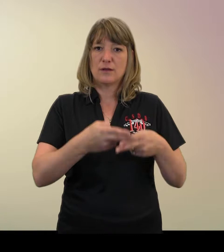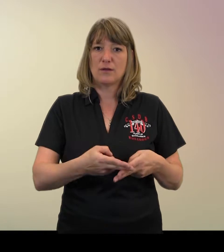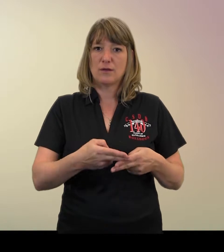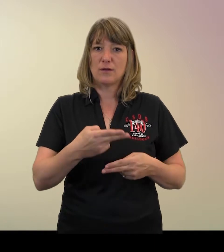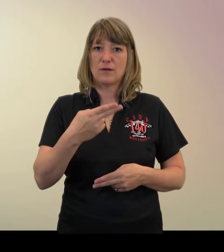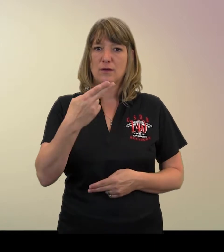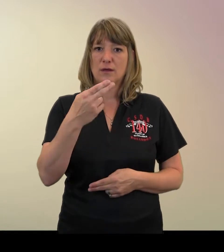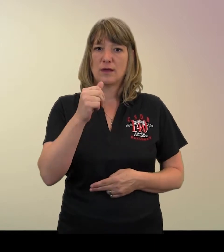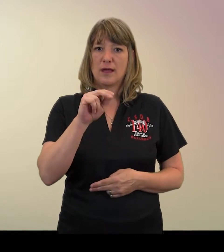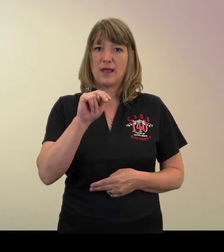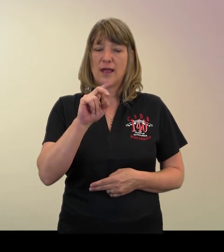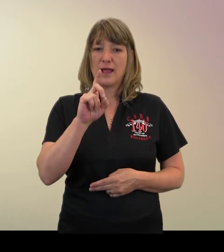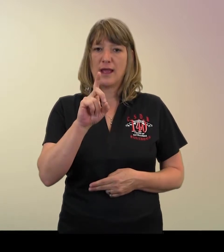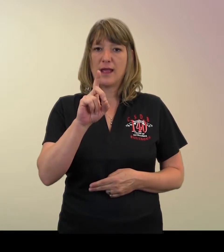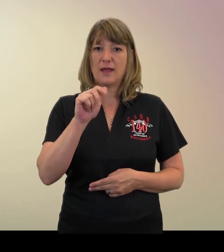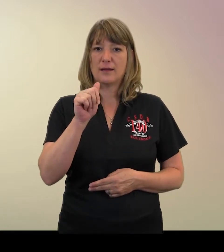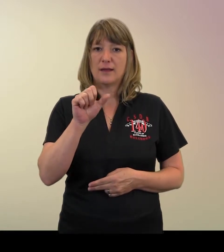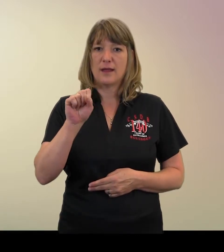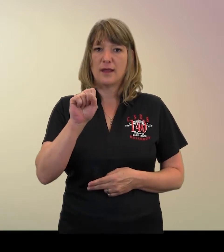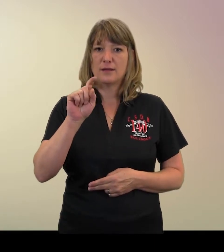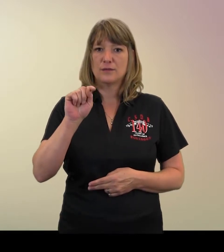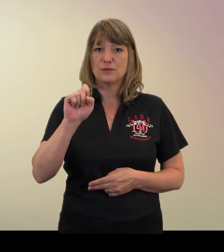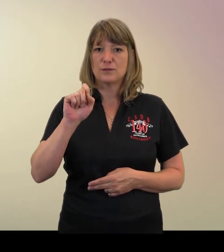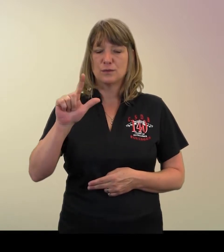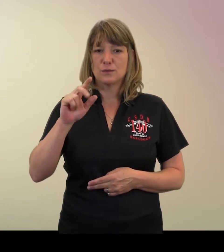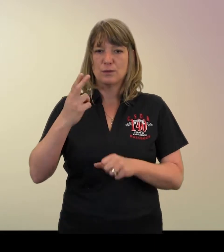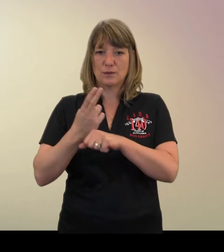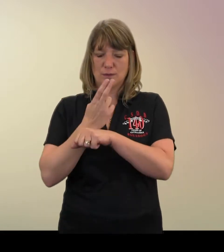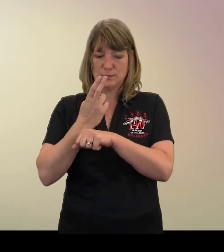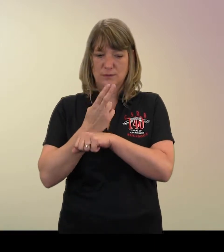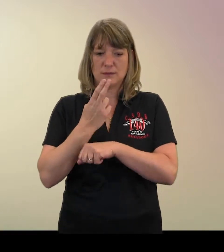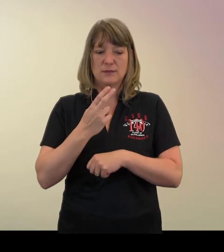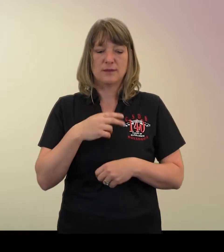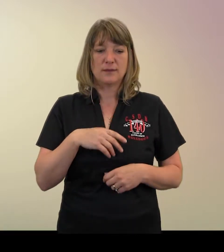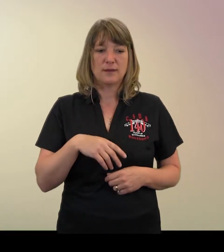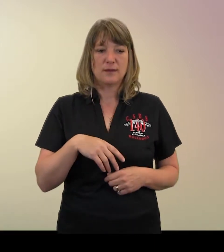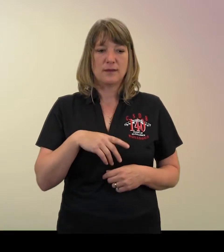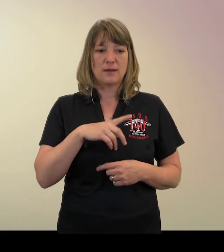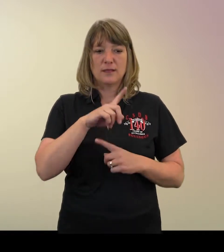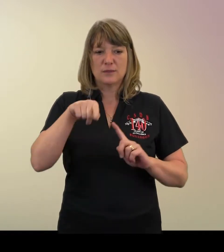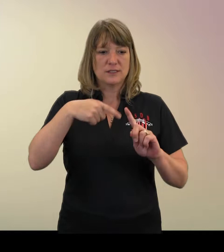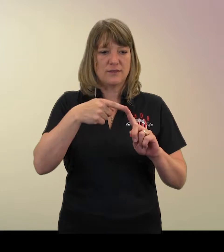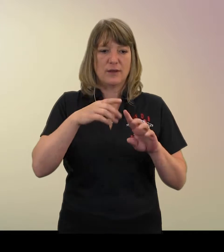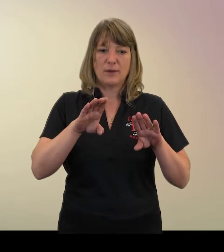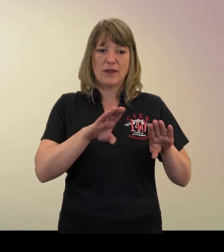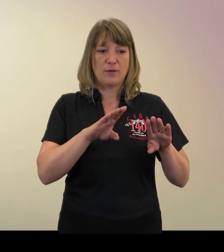called hand as tool use. This is specifically the behavior